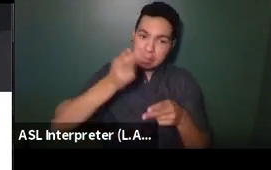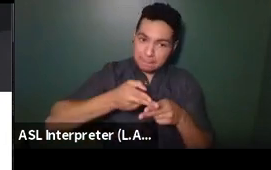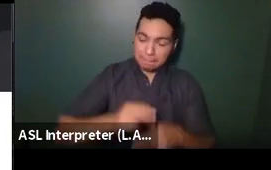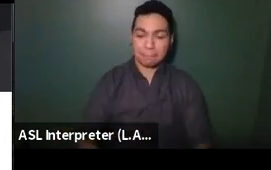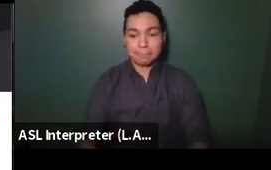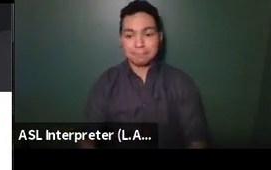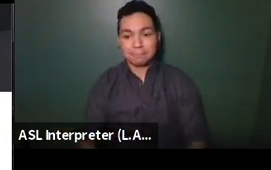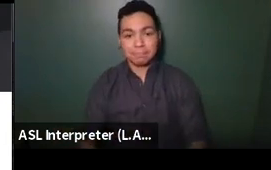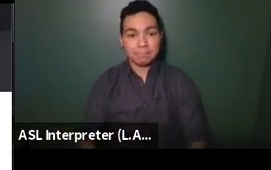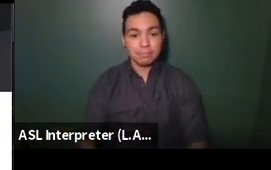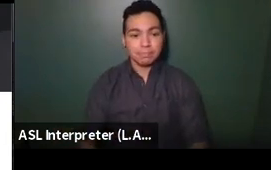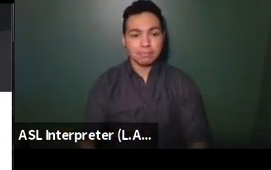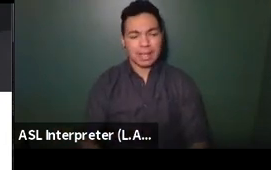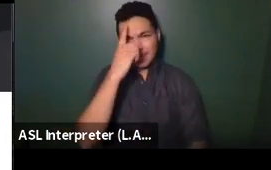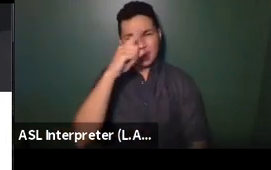Was three. I think that's what I named this assignment.